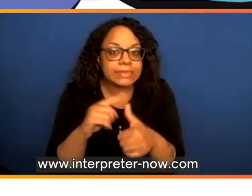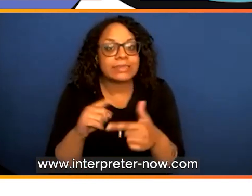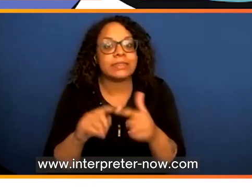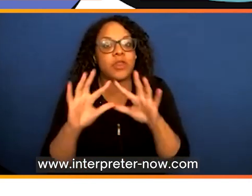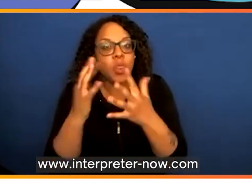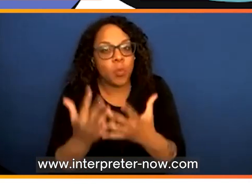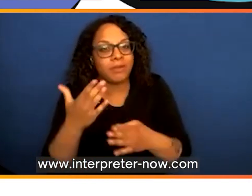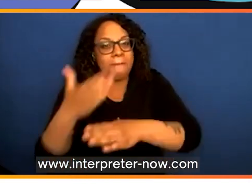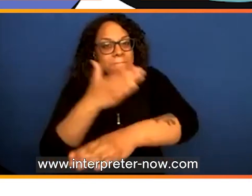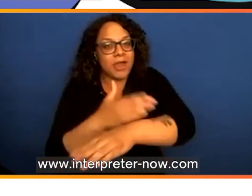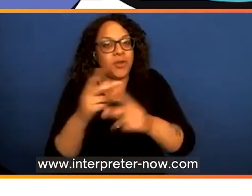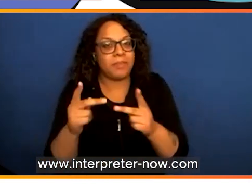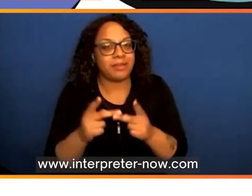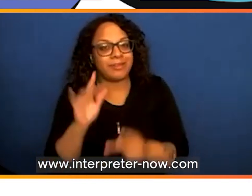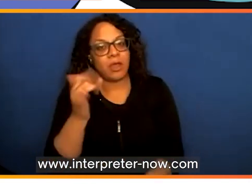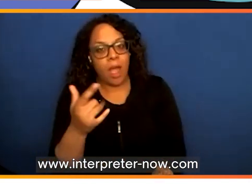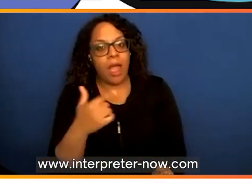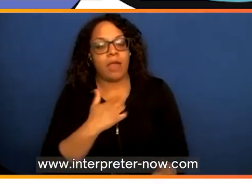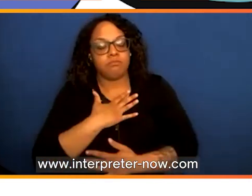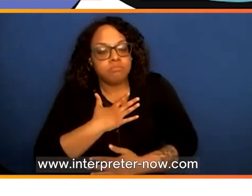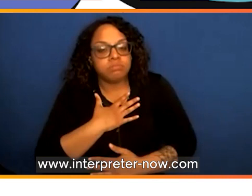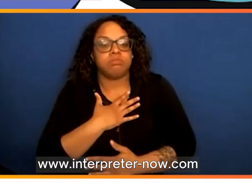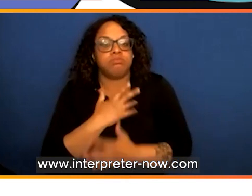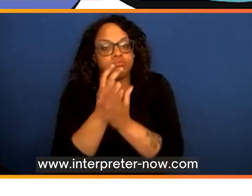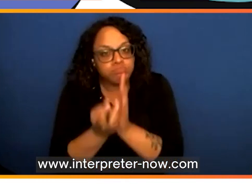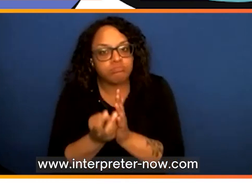world a better place is really why I enjoy being passionate about making a difference.